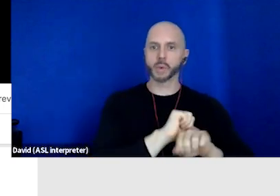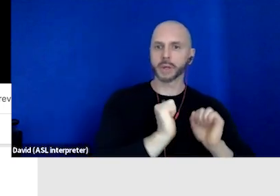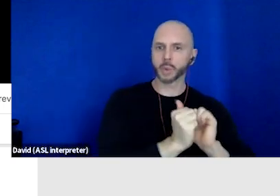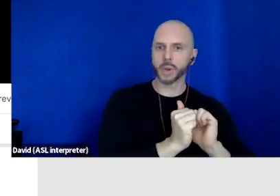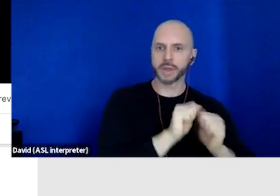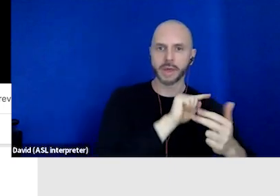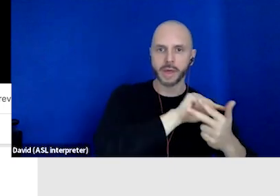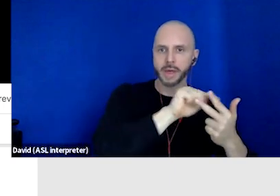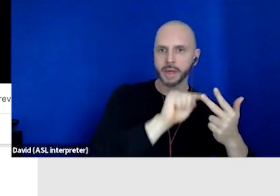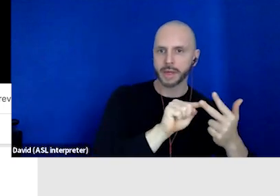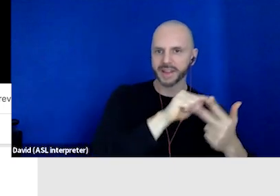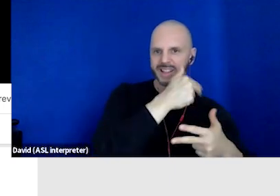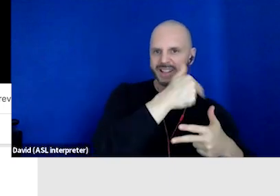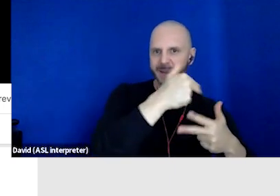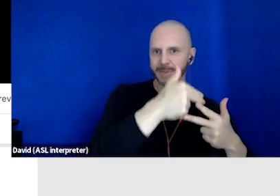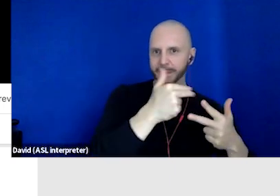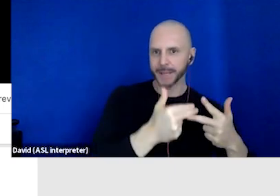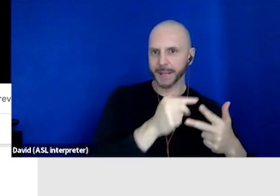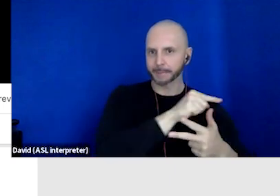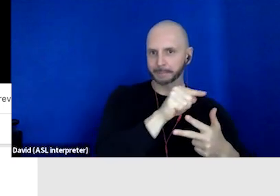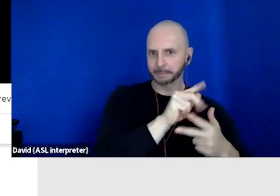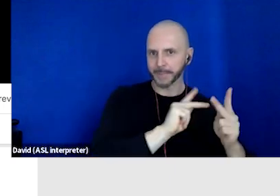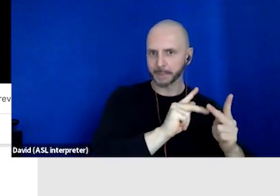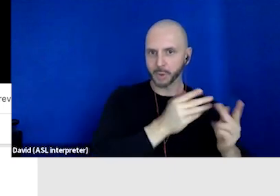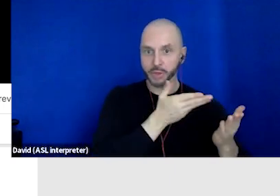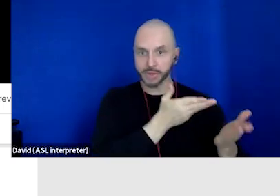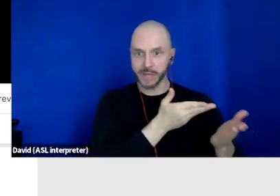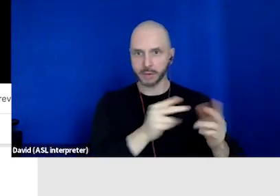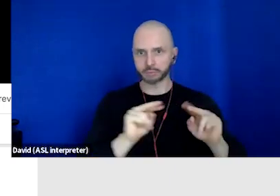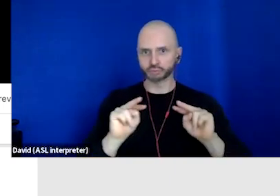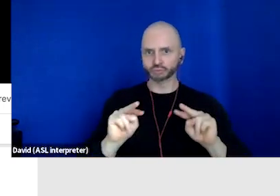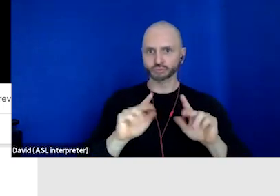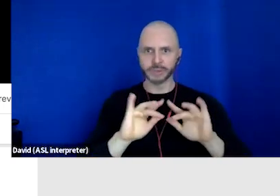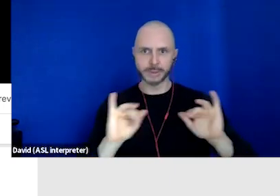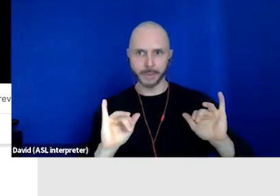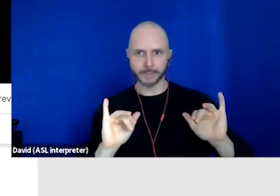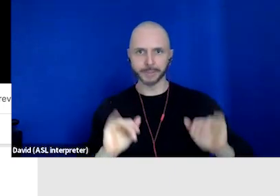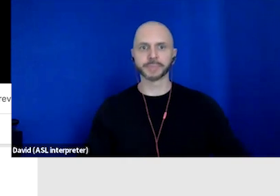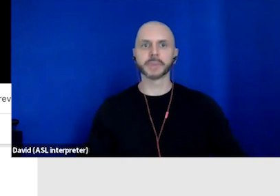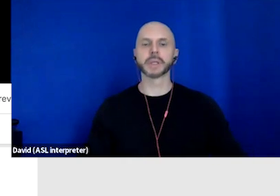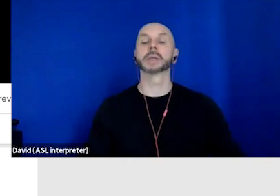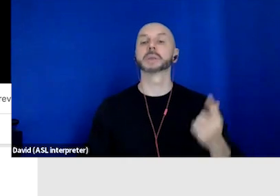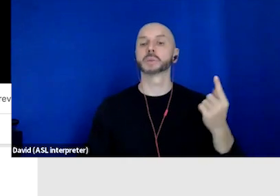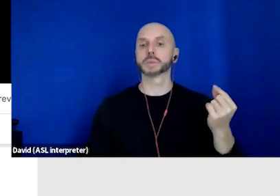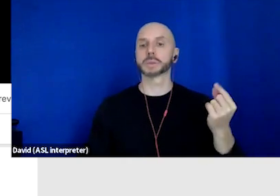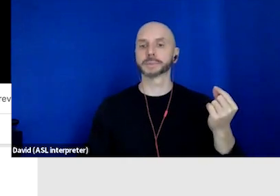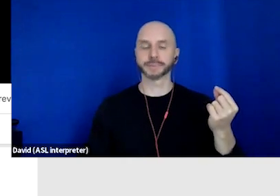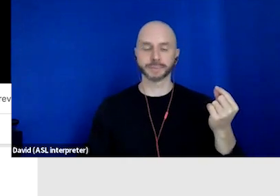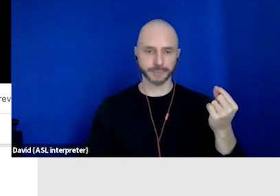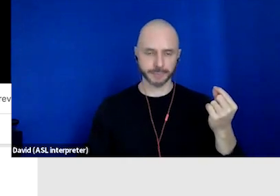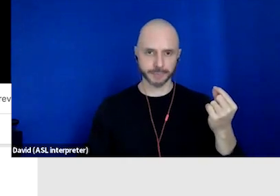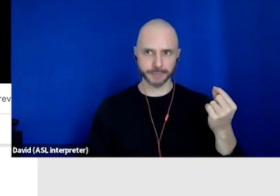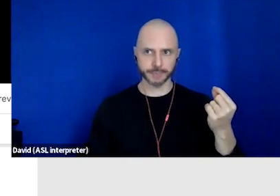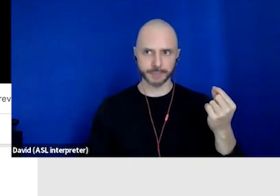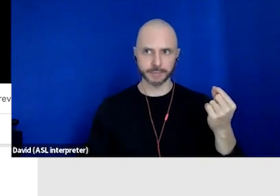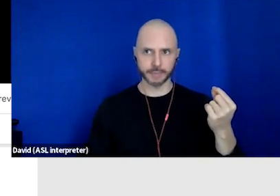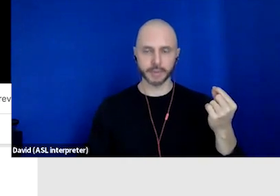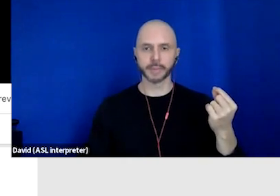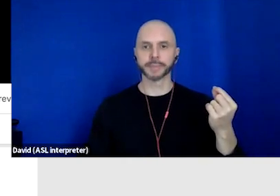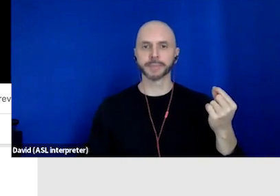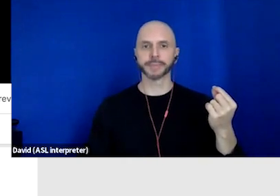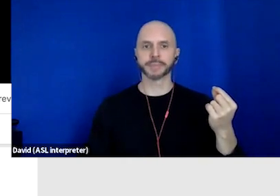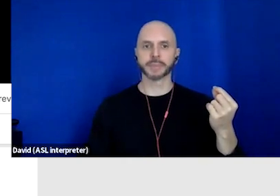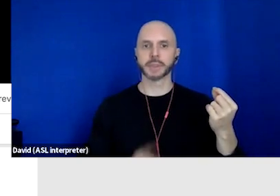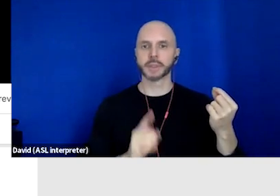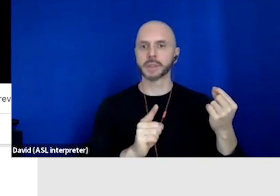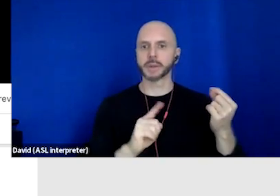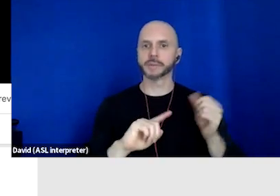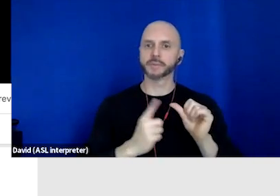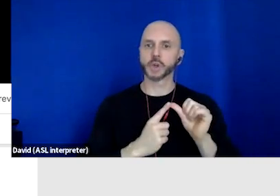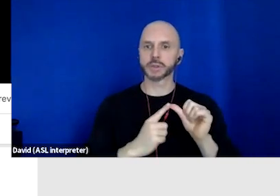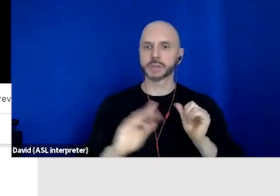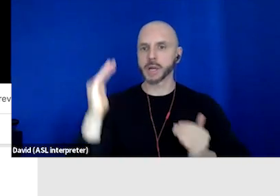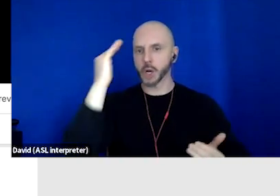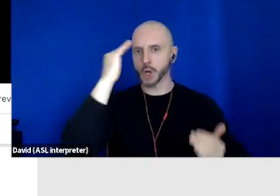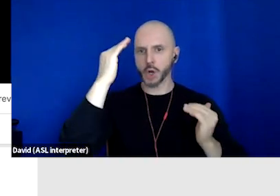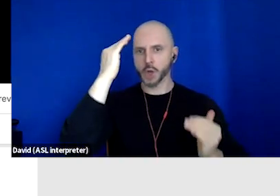that fit into this topic, and I'm first going to demonstrate the example of the knowledge base.